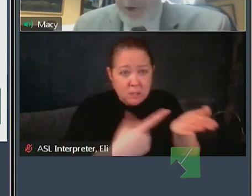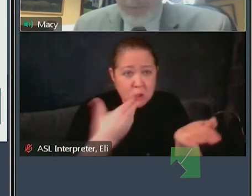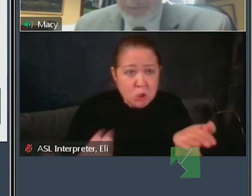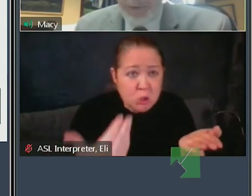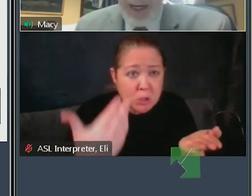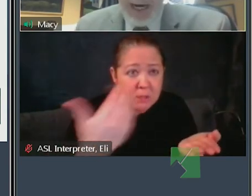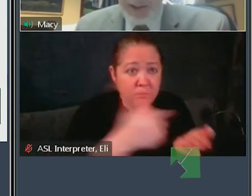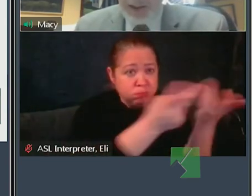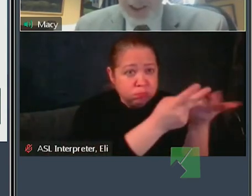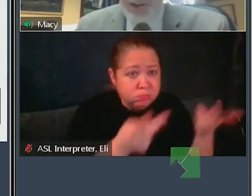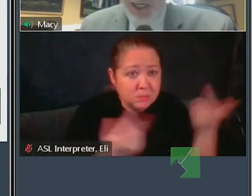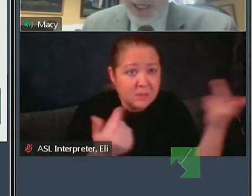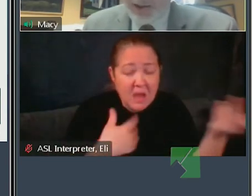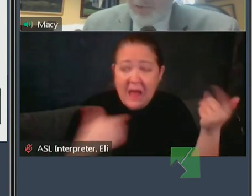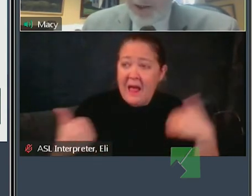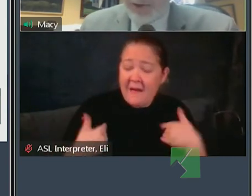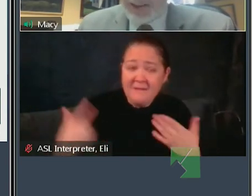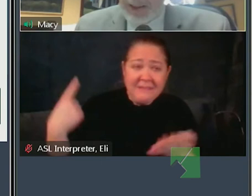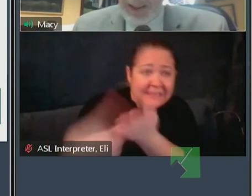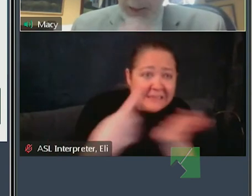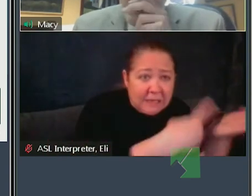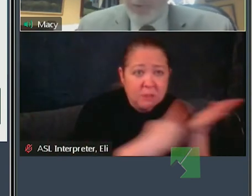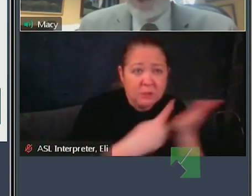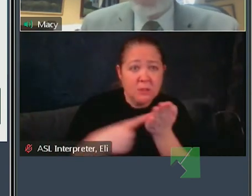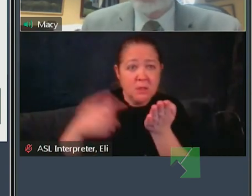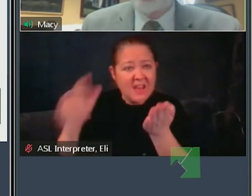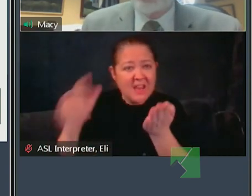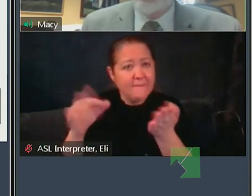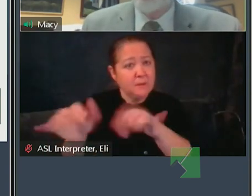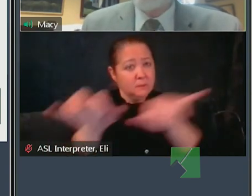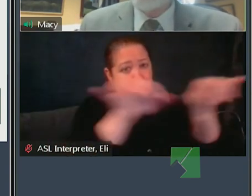review, have a discussion as to whether it's consistent with the second plan.